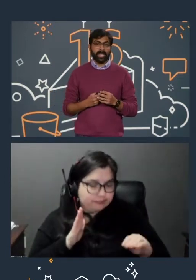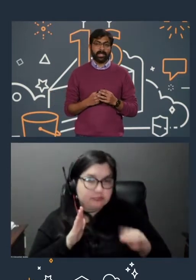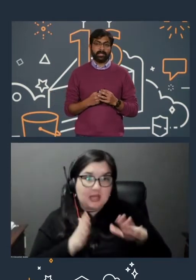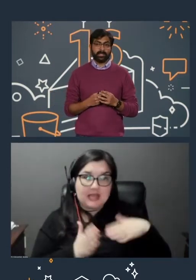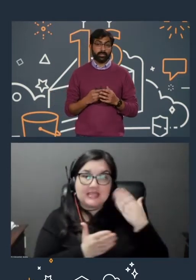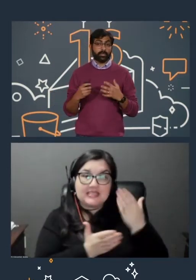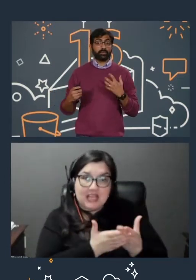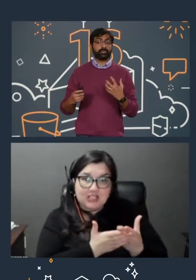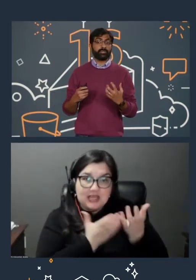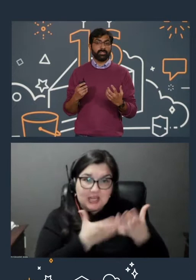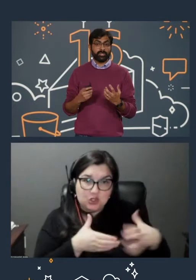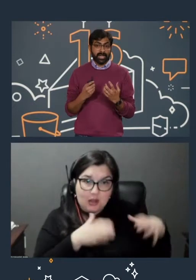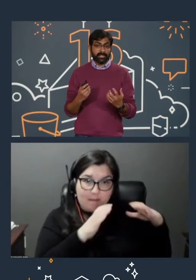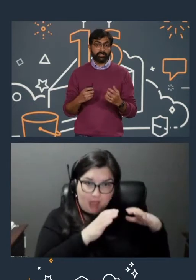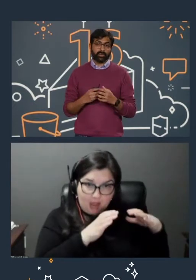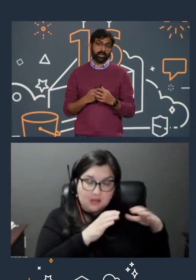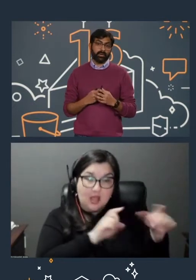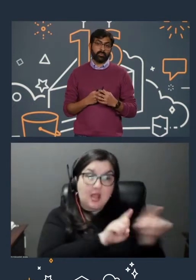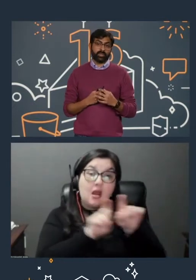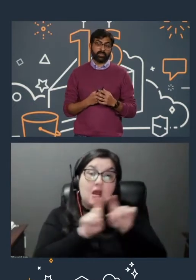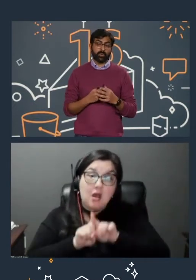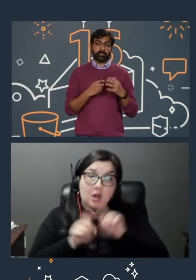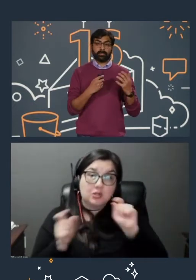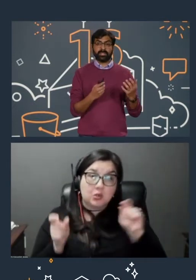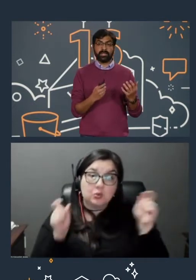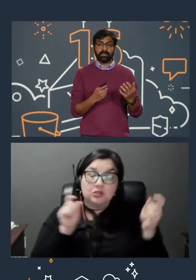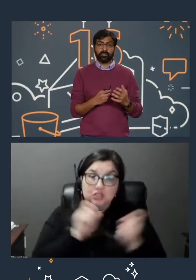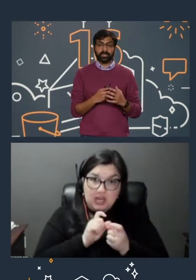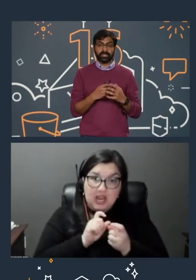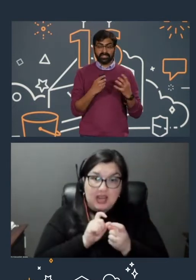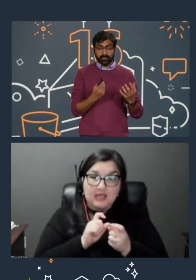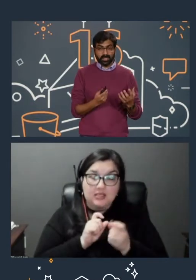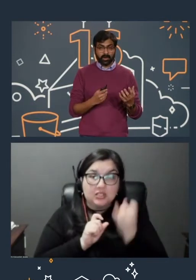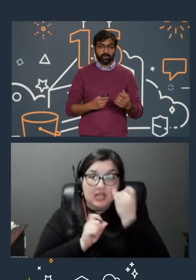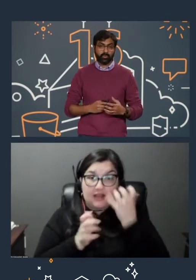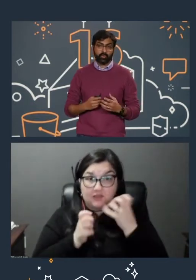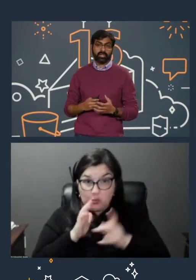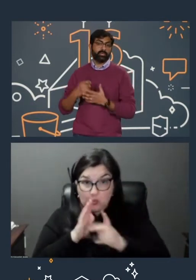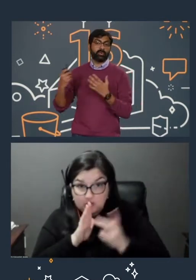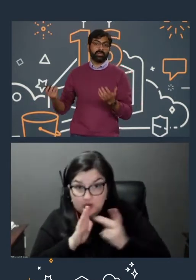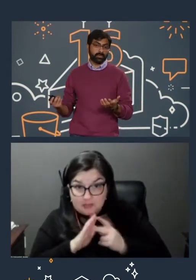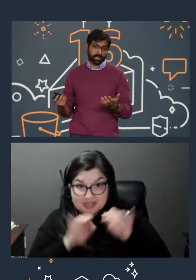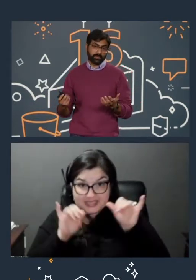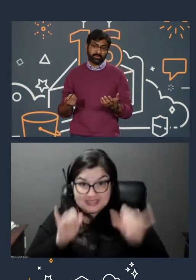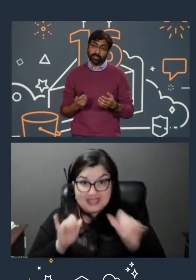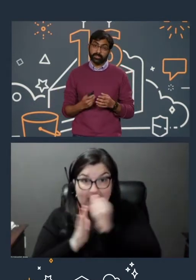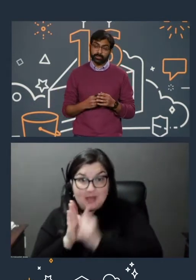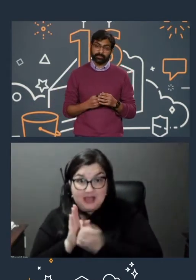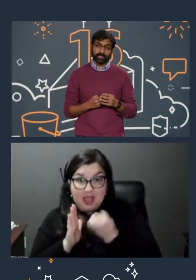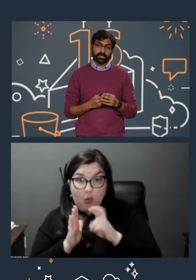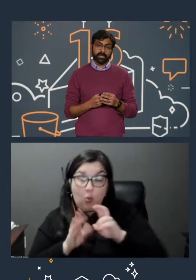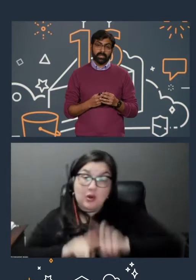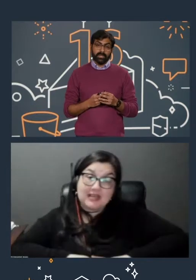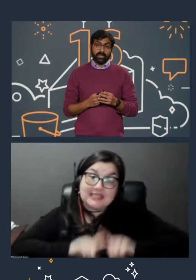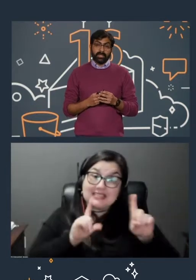And you can also change whether you wanna replicate it within the same account or into a different account if you need to.